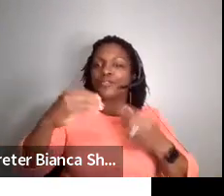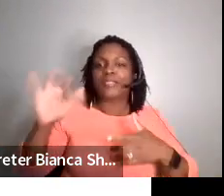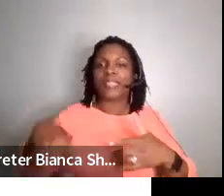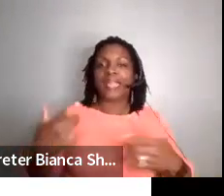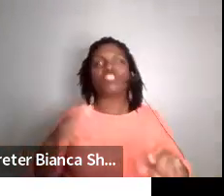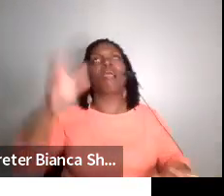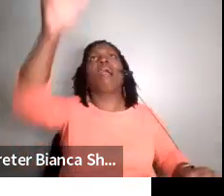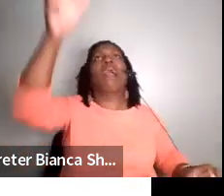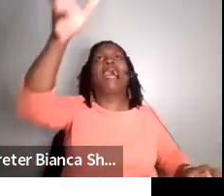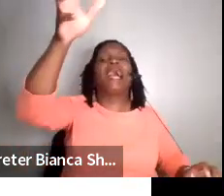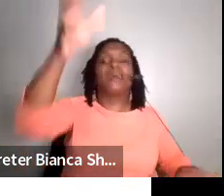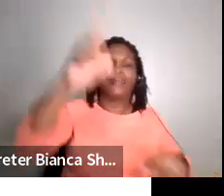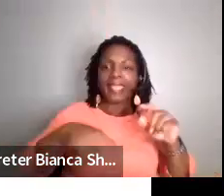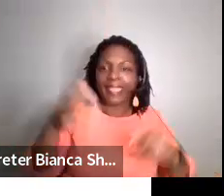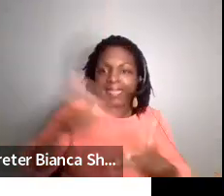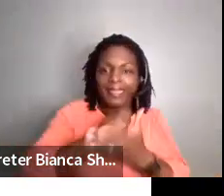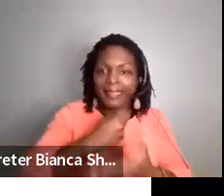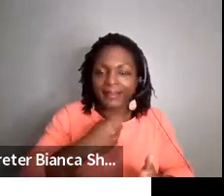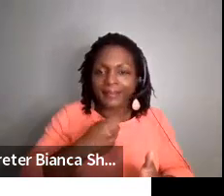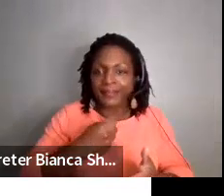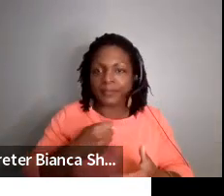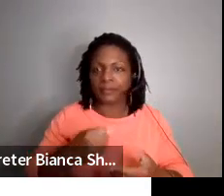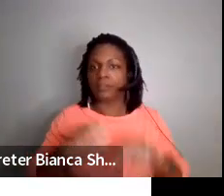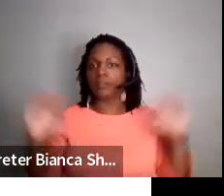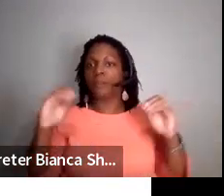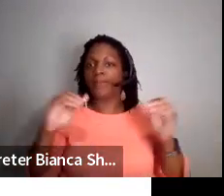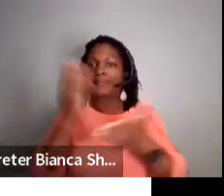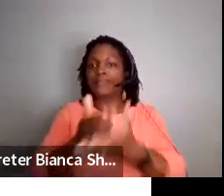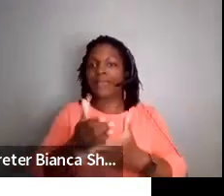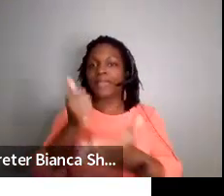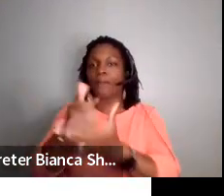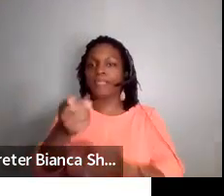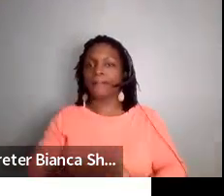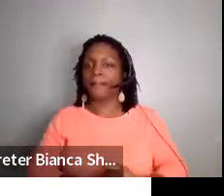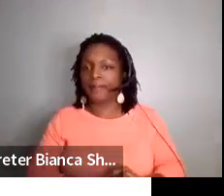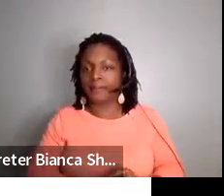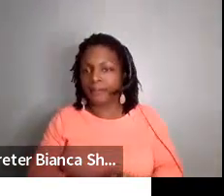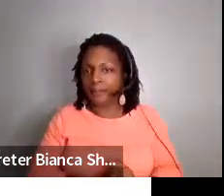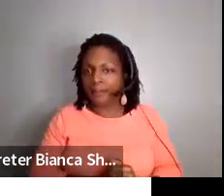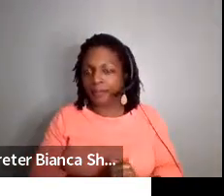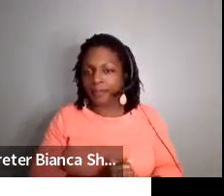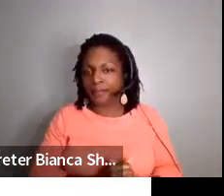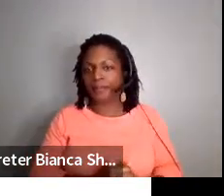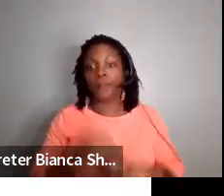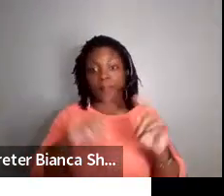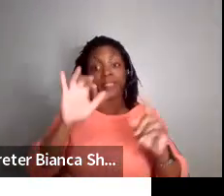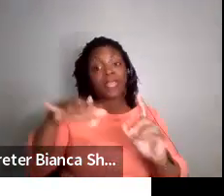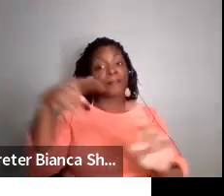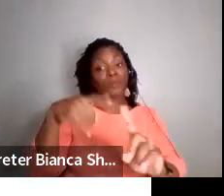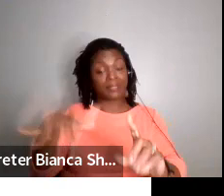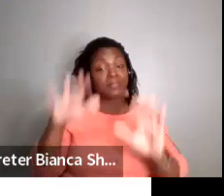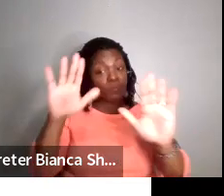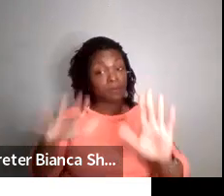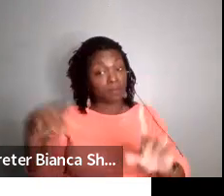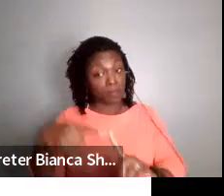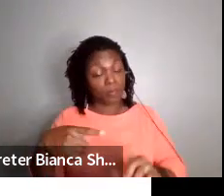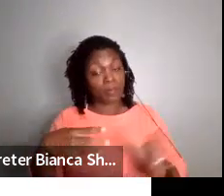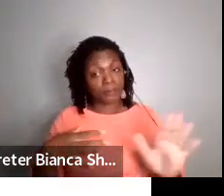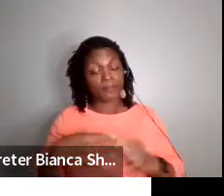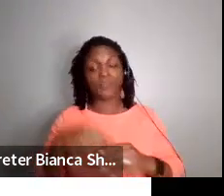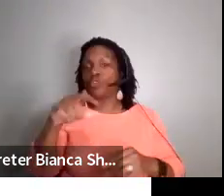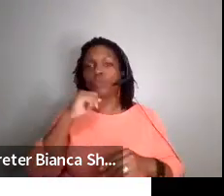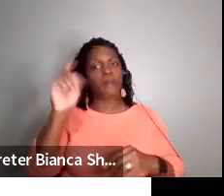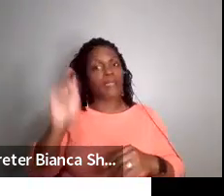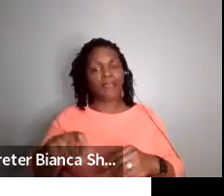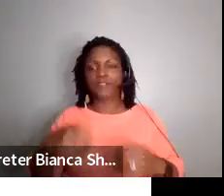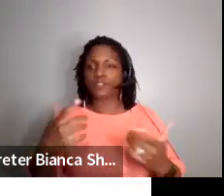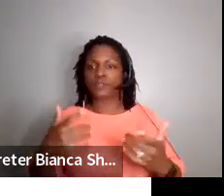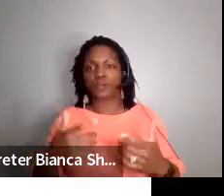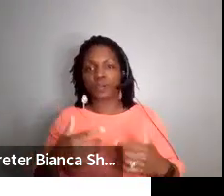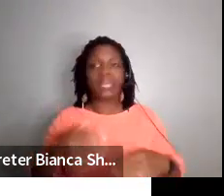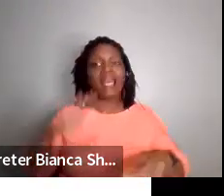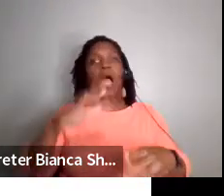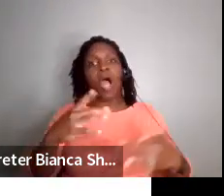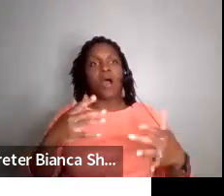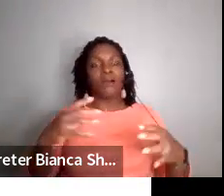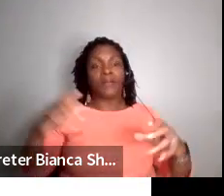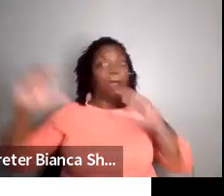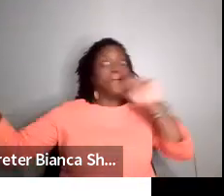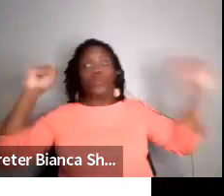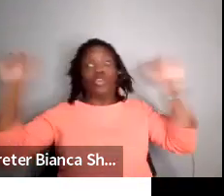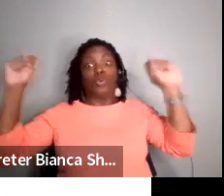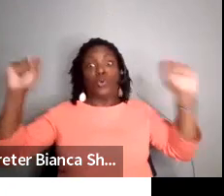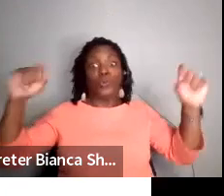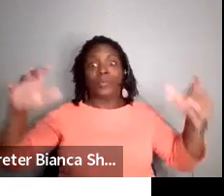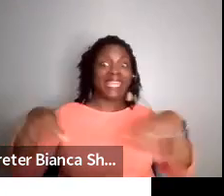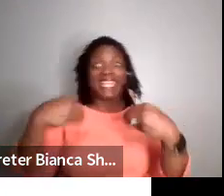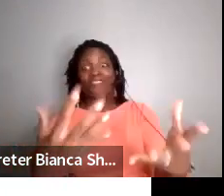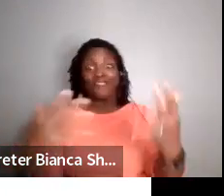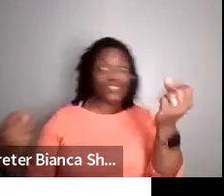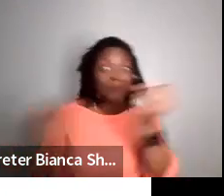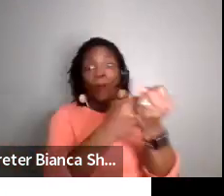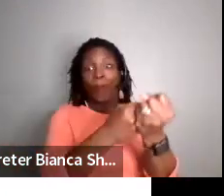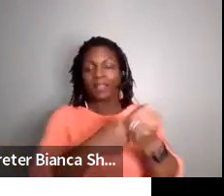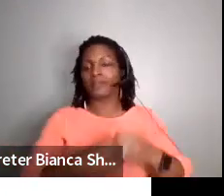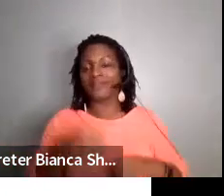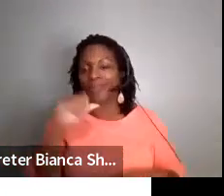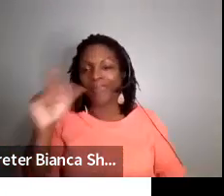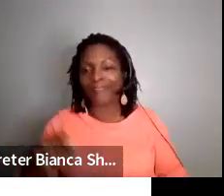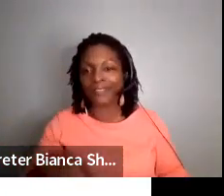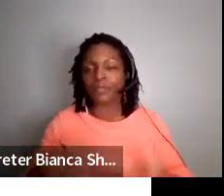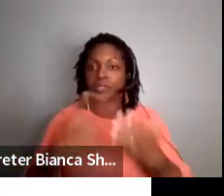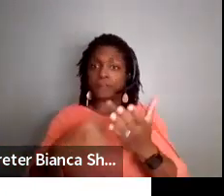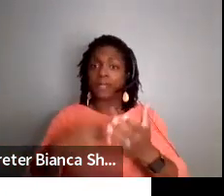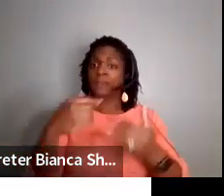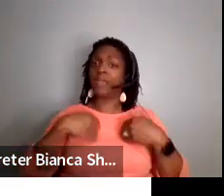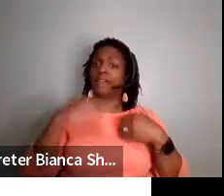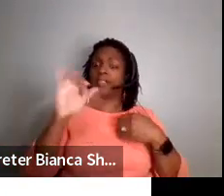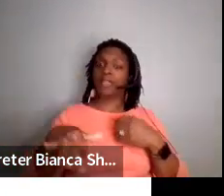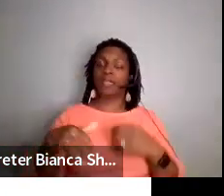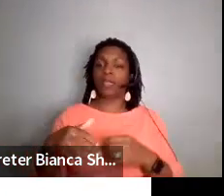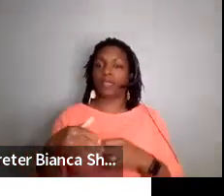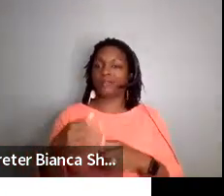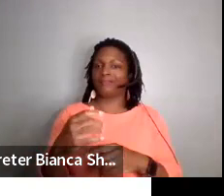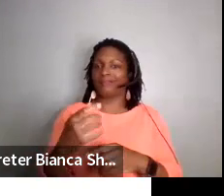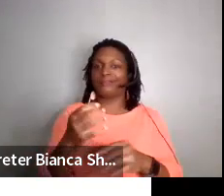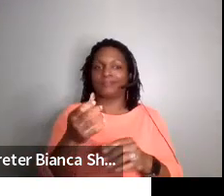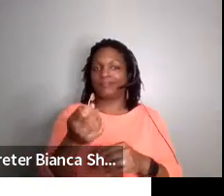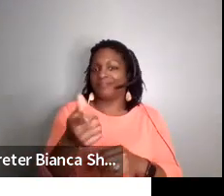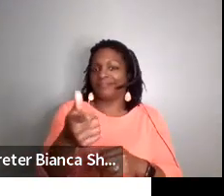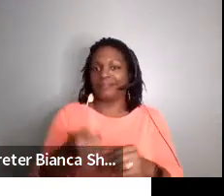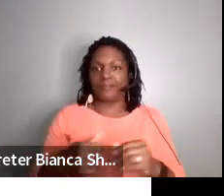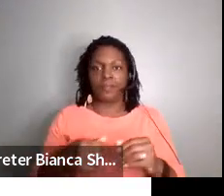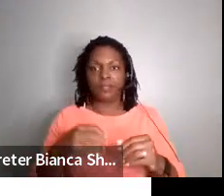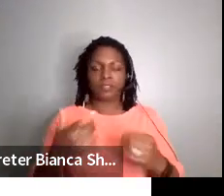Okay, so I called is it's it's an excellent point that you're brought up, you know, because may I make song in a dance about providing accommodation sometimes sometimes to make them reach out and those